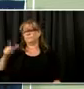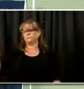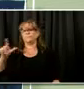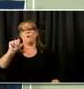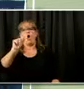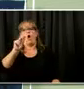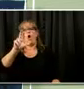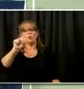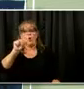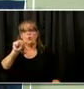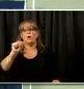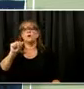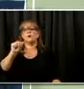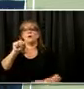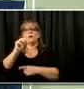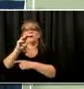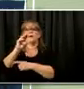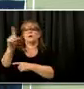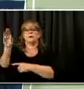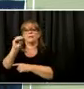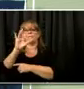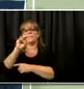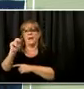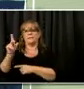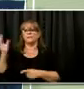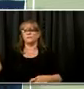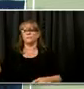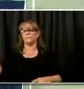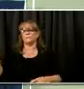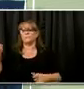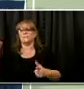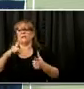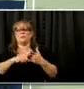governor commissioner thank you very much for inviting me here today and thank you for elevating